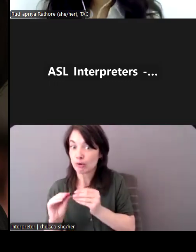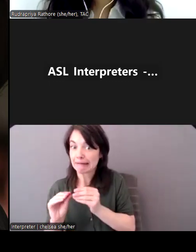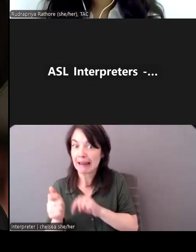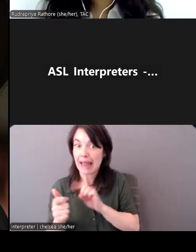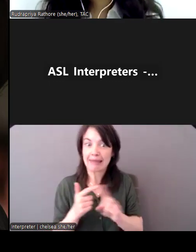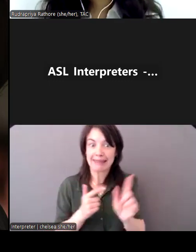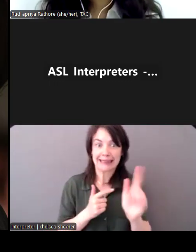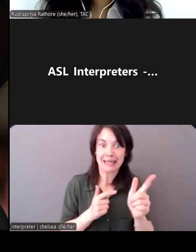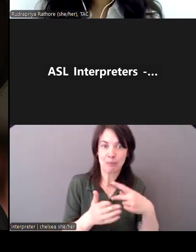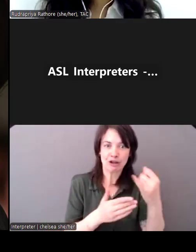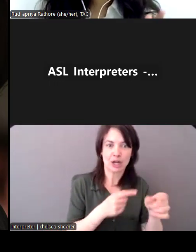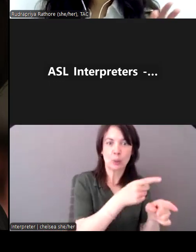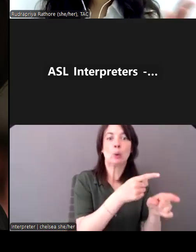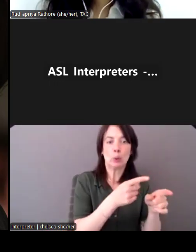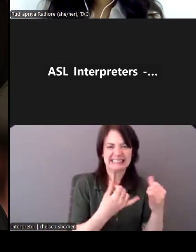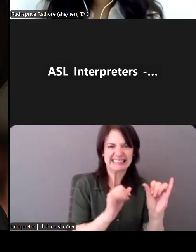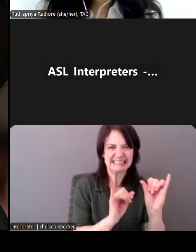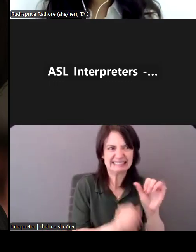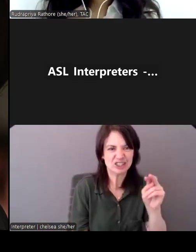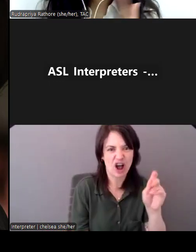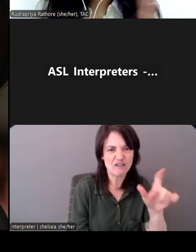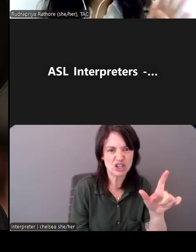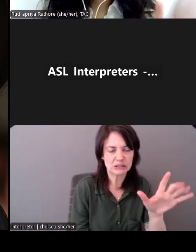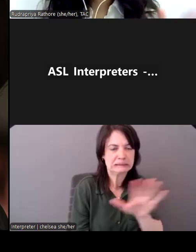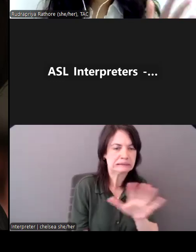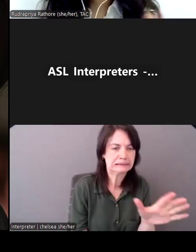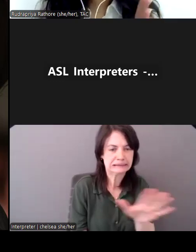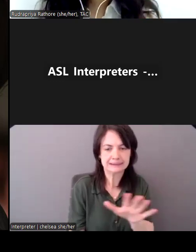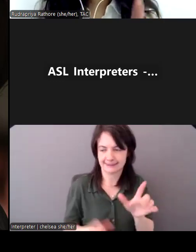says it's a novel so you want to check for consistencies and make sure that